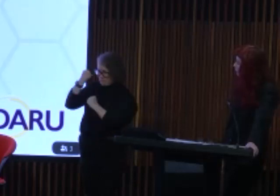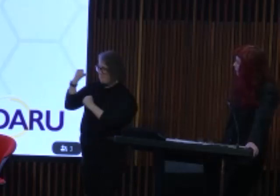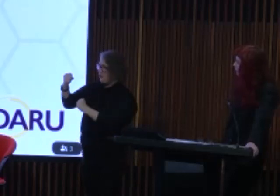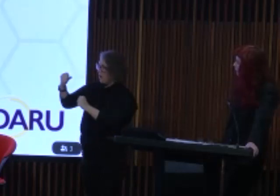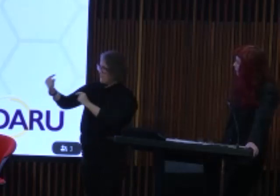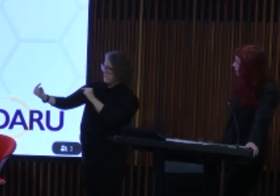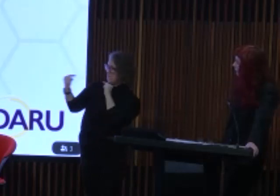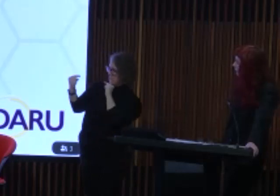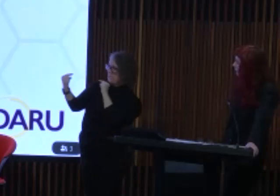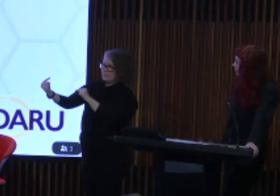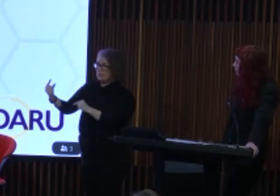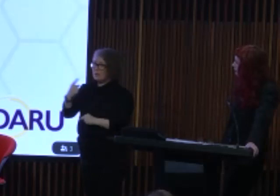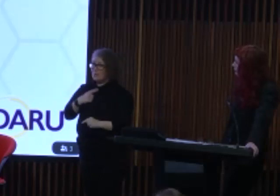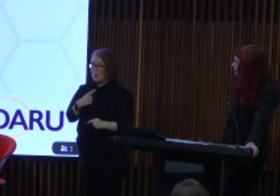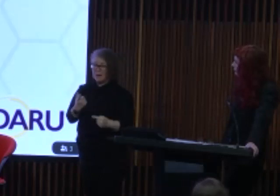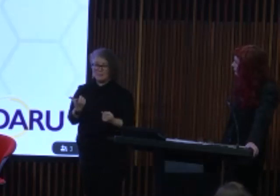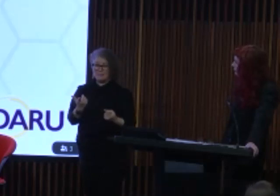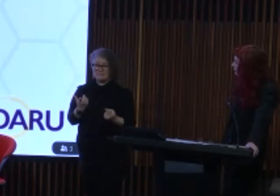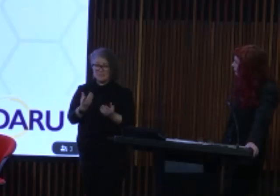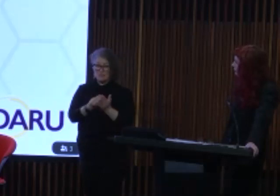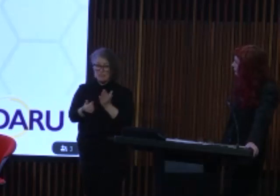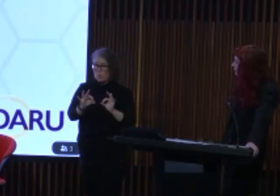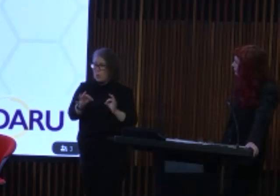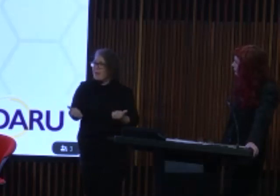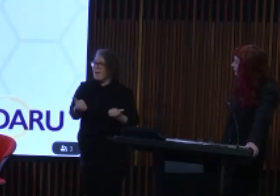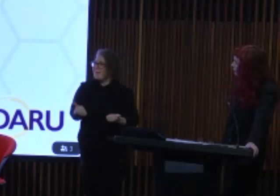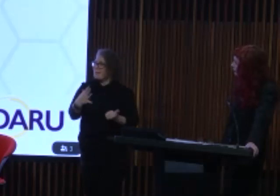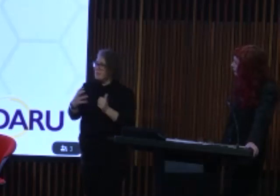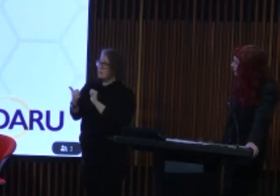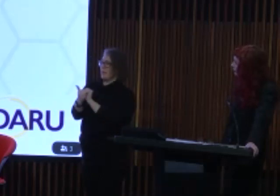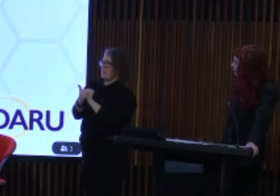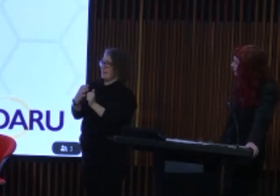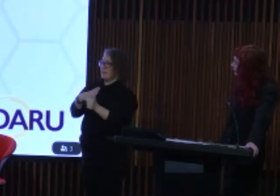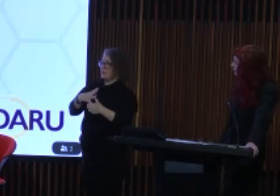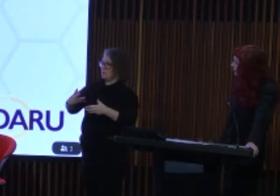we're resource poor and we need to actually collaborate and work together and share our